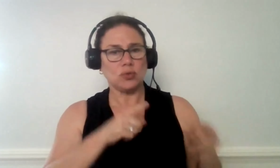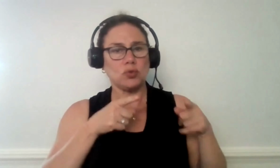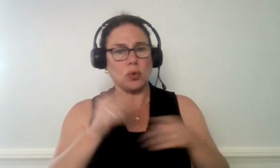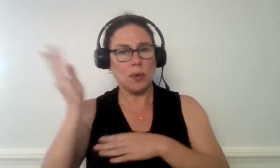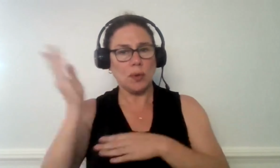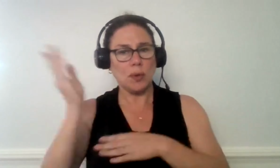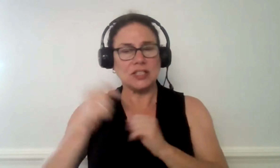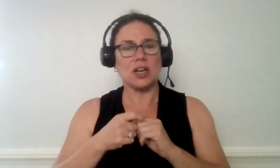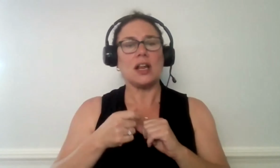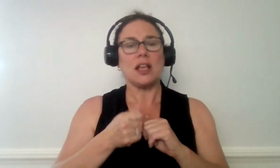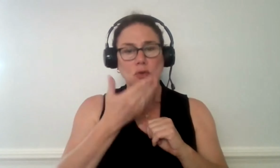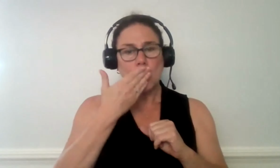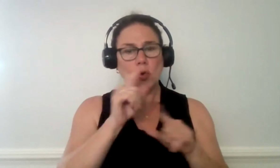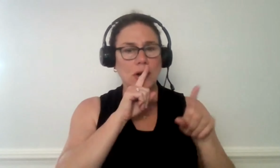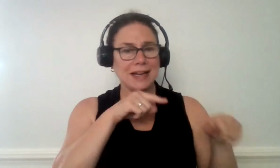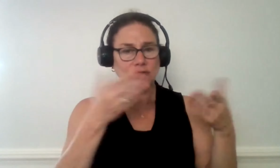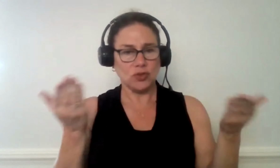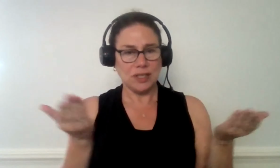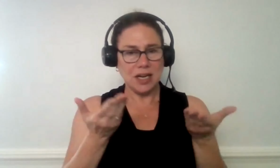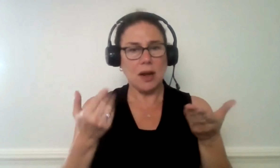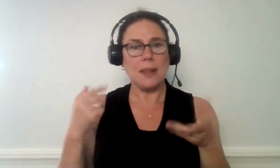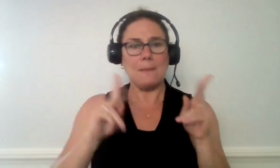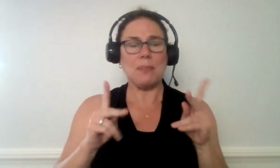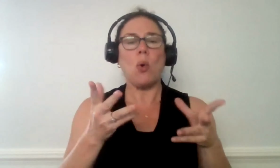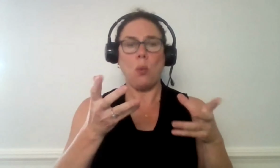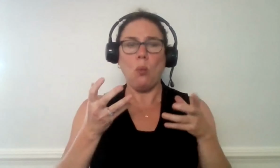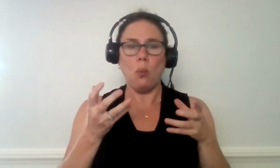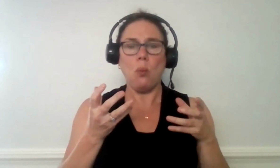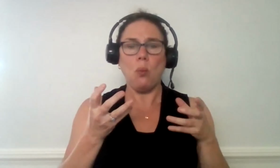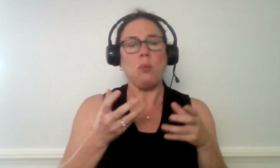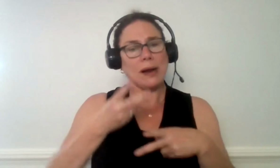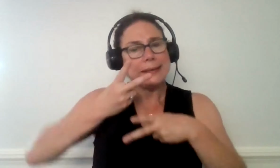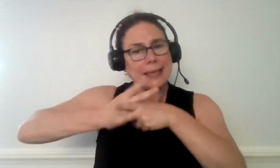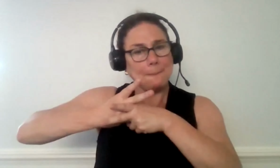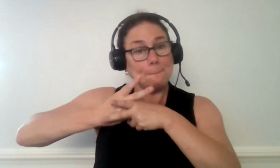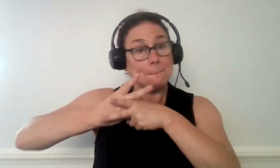There are some good answers that are here that people want to be able to retain. Can we download those?